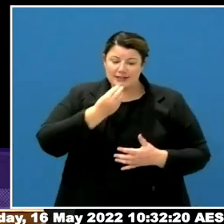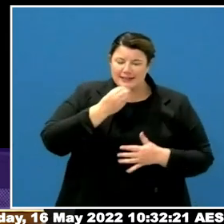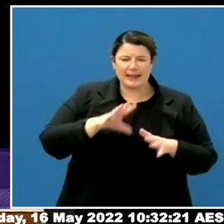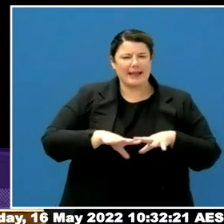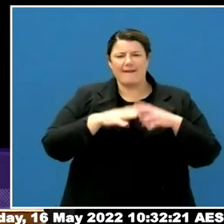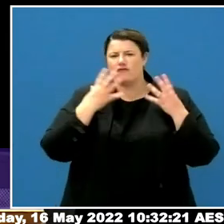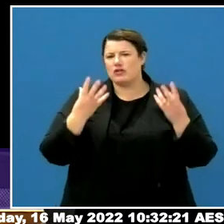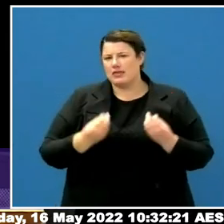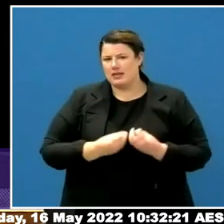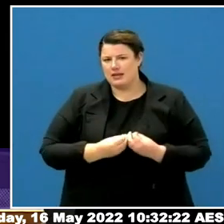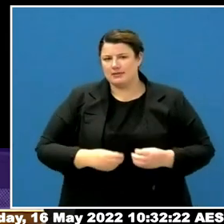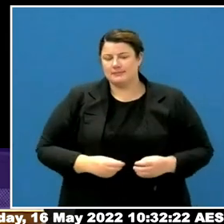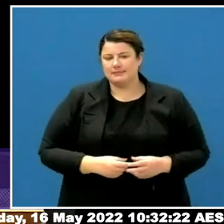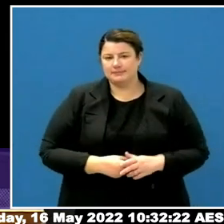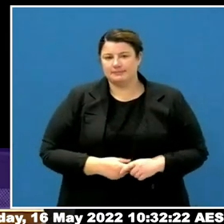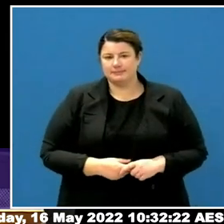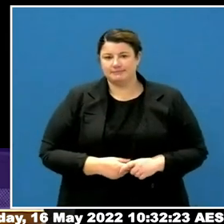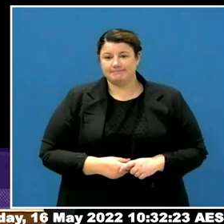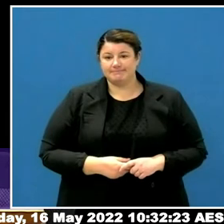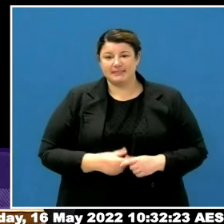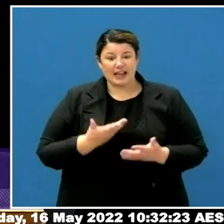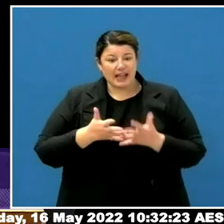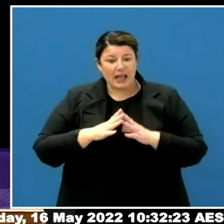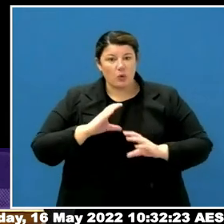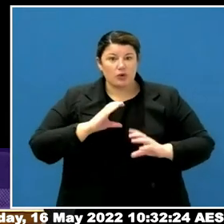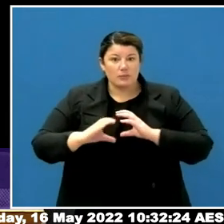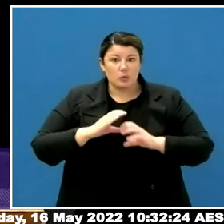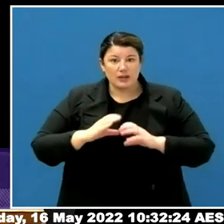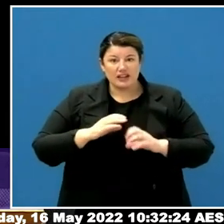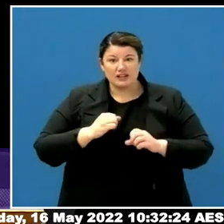Jason communicates with gestures, sounds and some words.